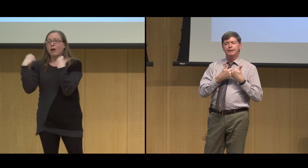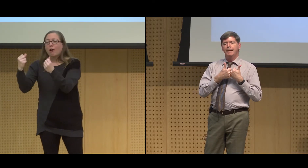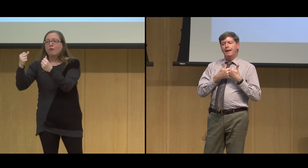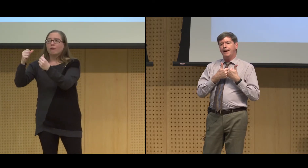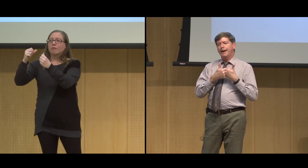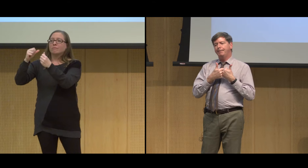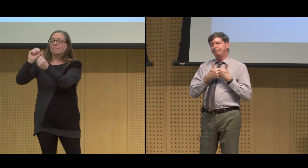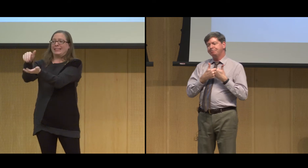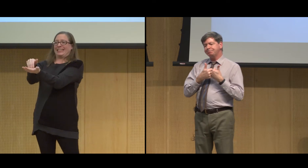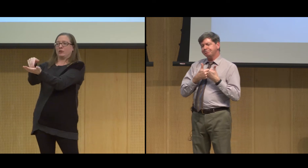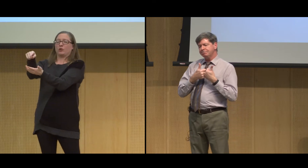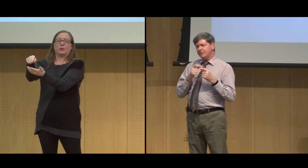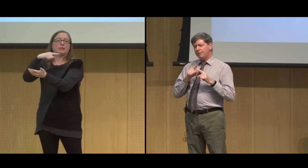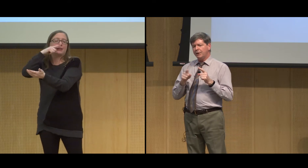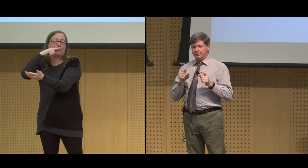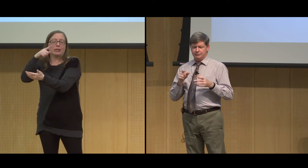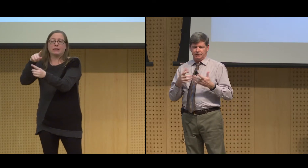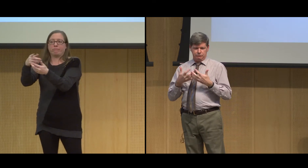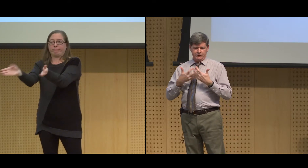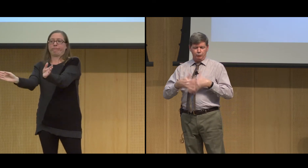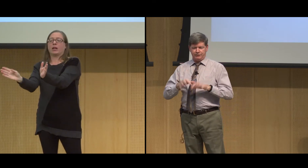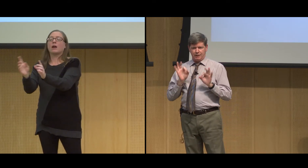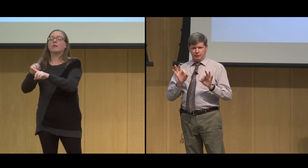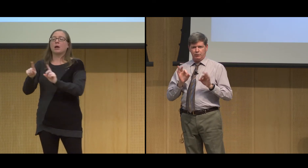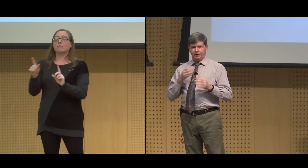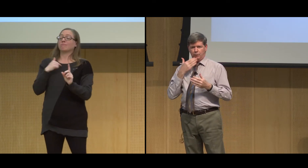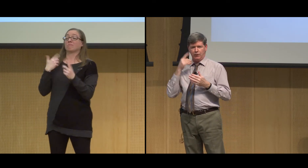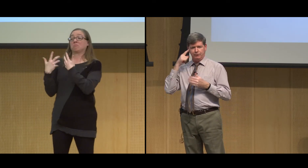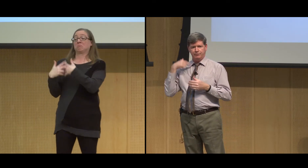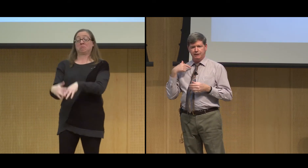[someone blowing nose loudly] But it worked out-- it worked out well for me.